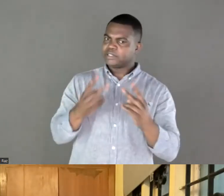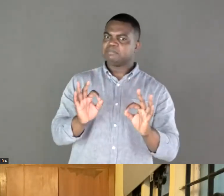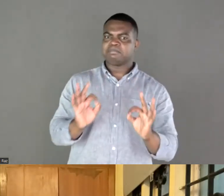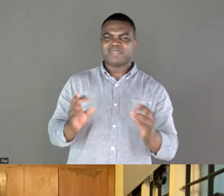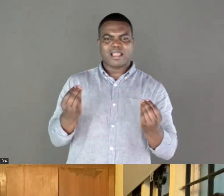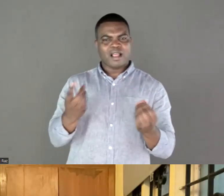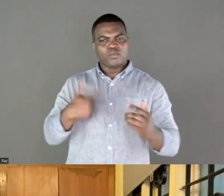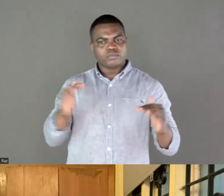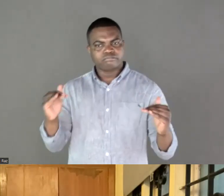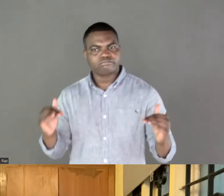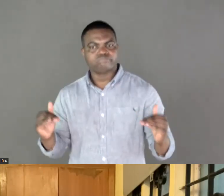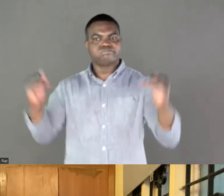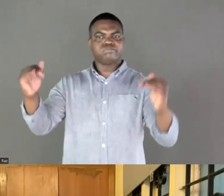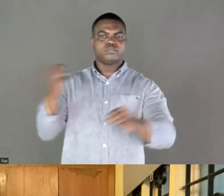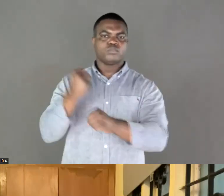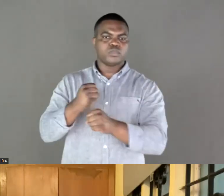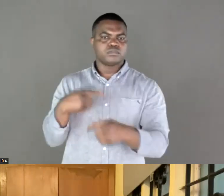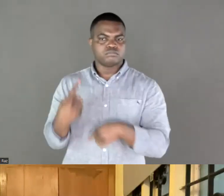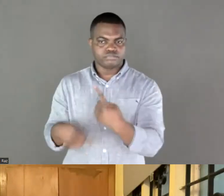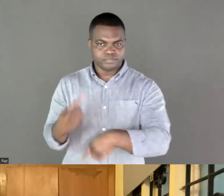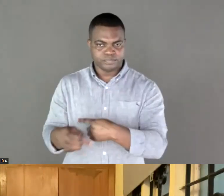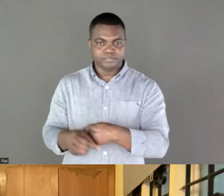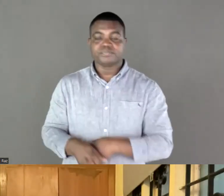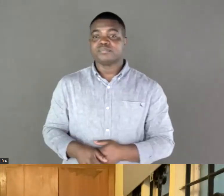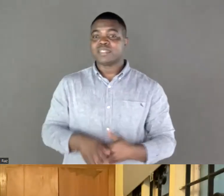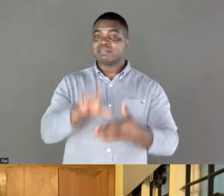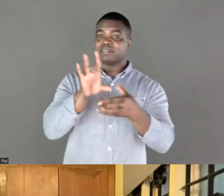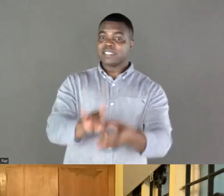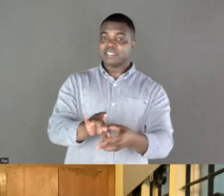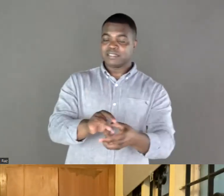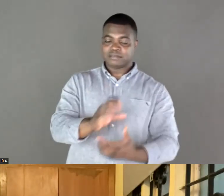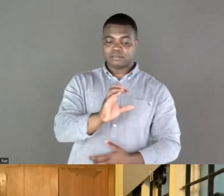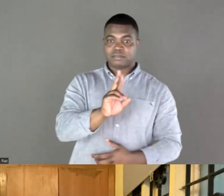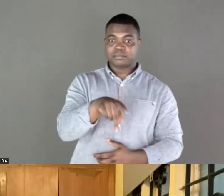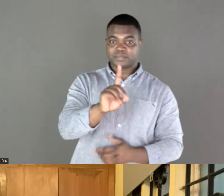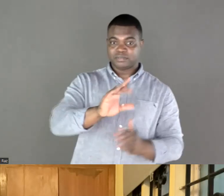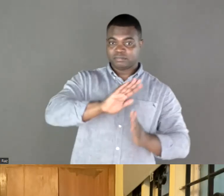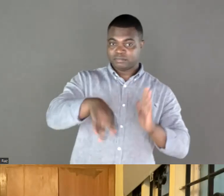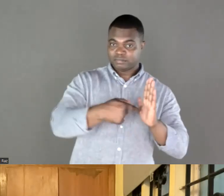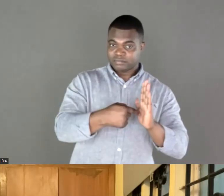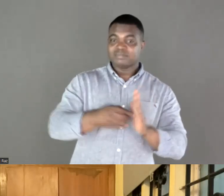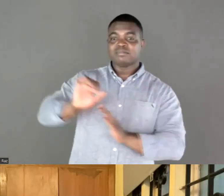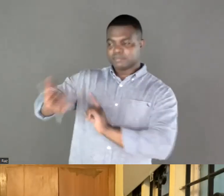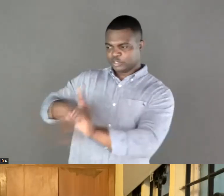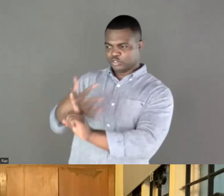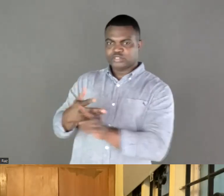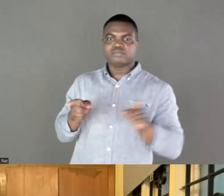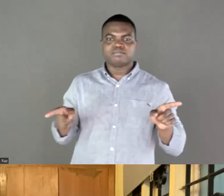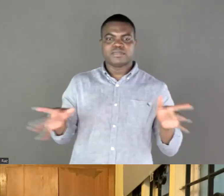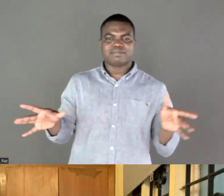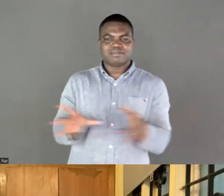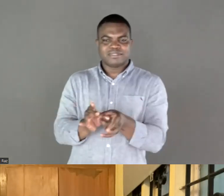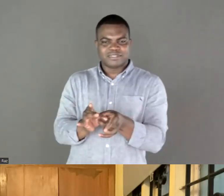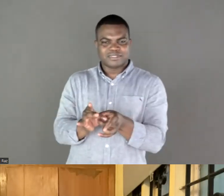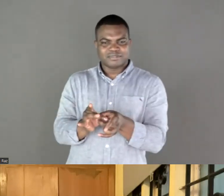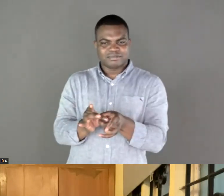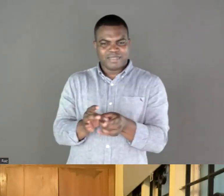tools which existed. So accordingly, the first global bridge CRPD SDGs, module three,